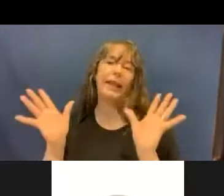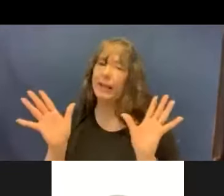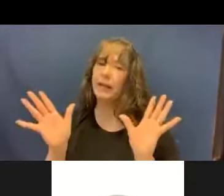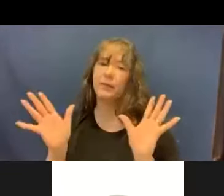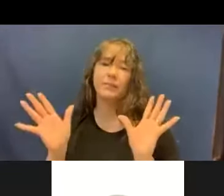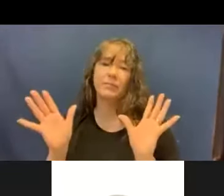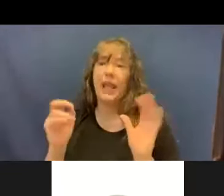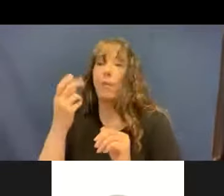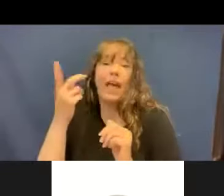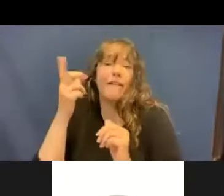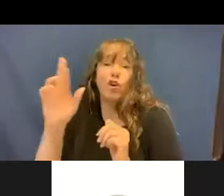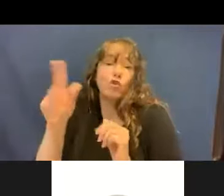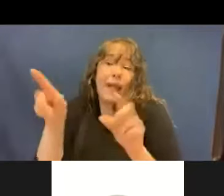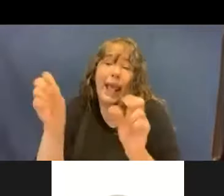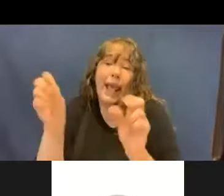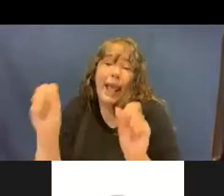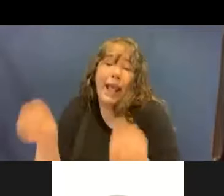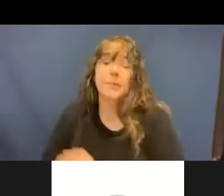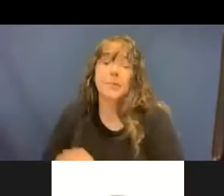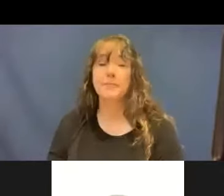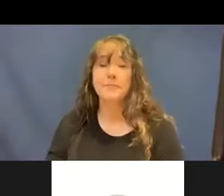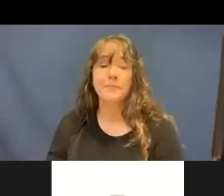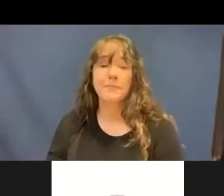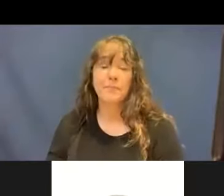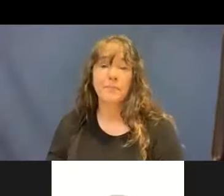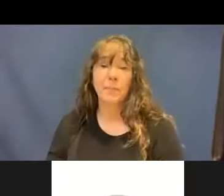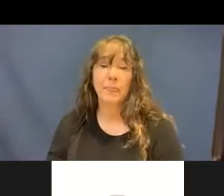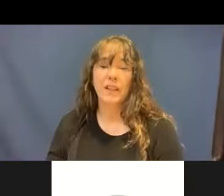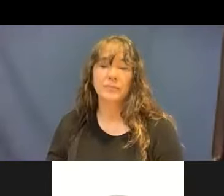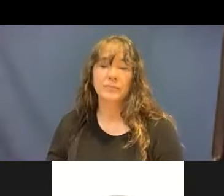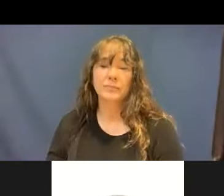you can. >> ANDREA RODRIGUEZ: All righty. Well, it